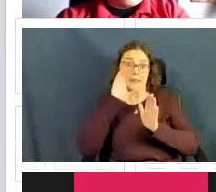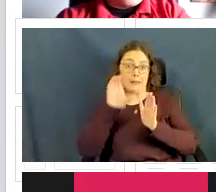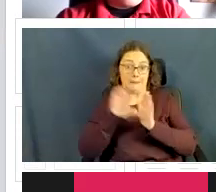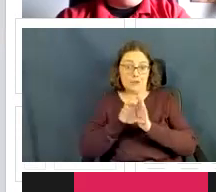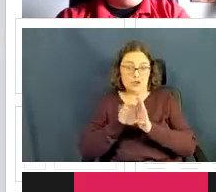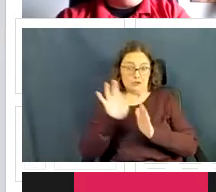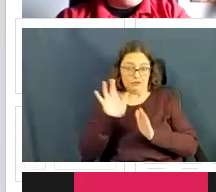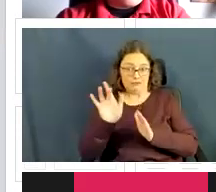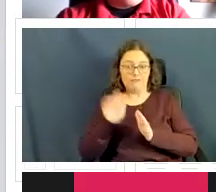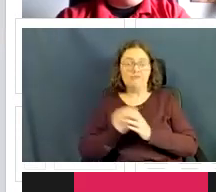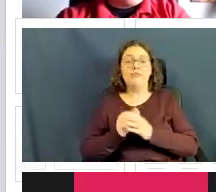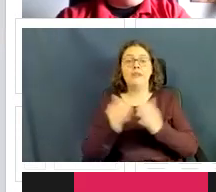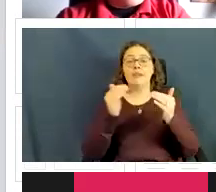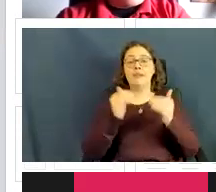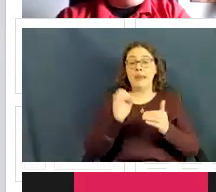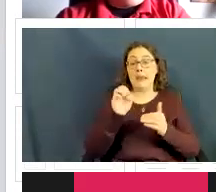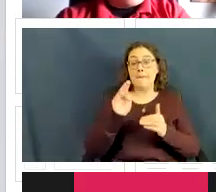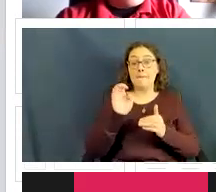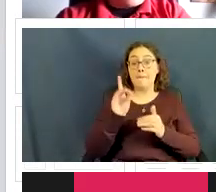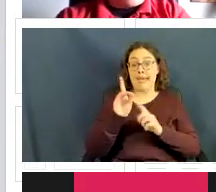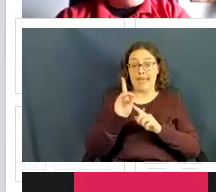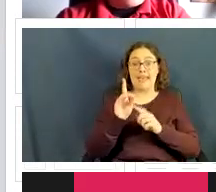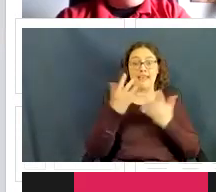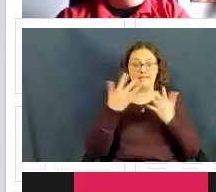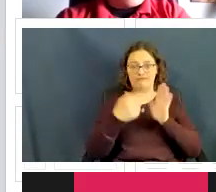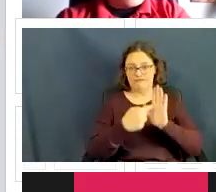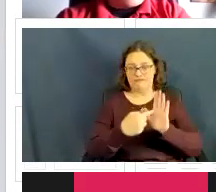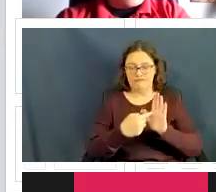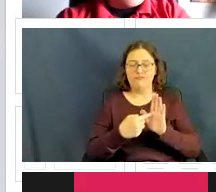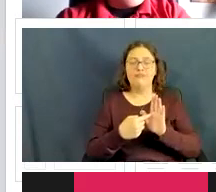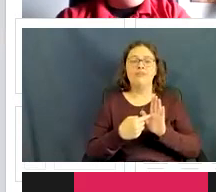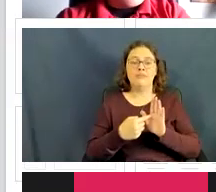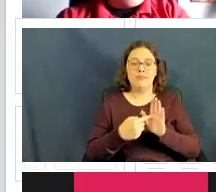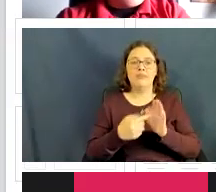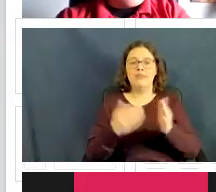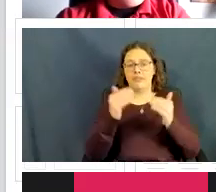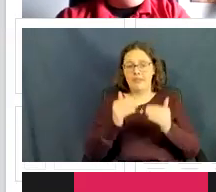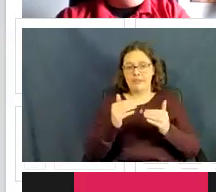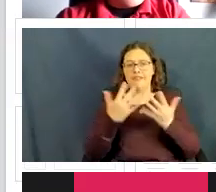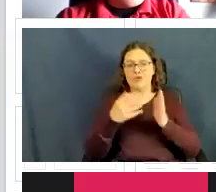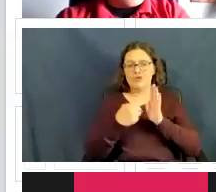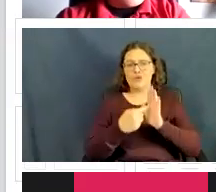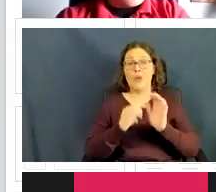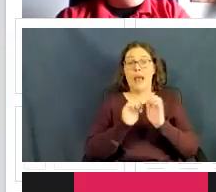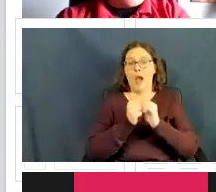you've got some settings from the town ^. You can review changes in publish, reviewed